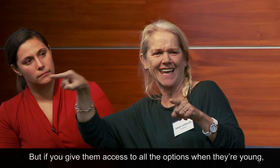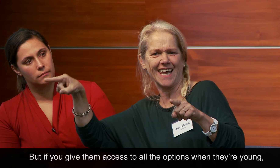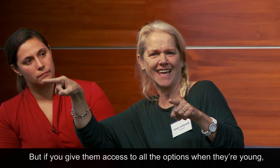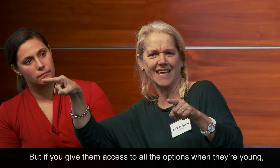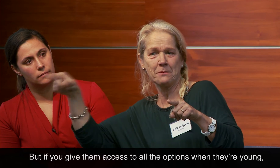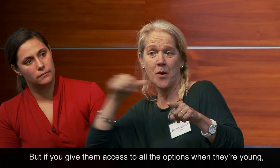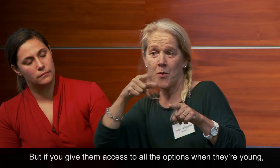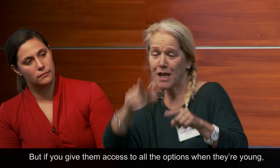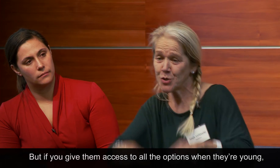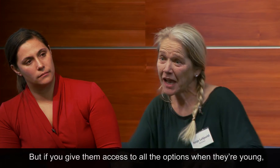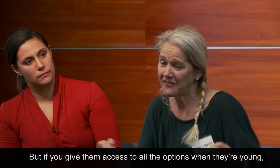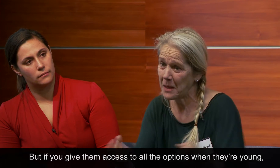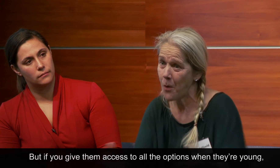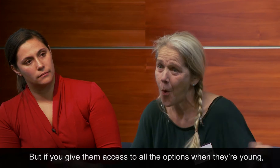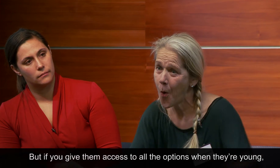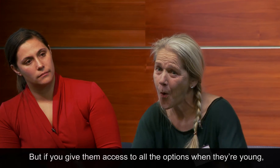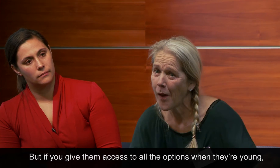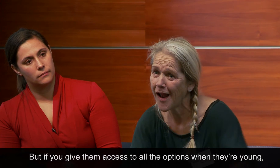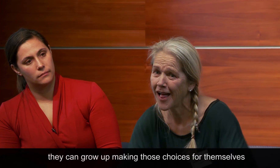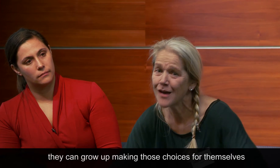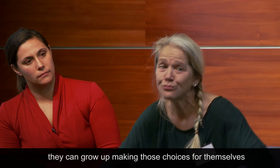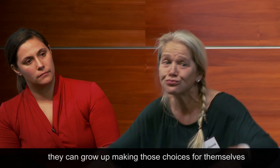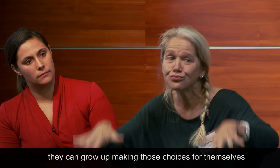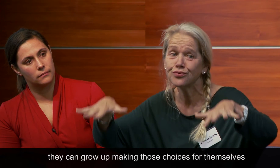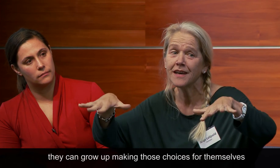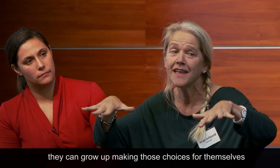them access to all the options when they’re young they can grow up making those choices